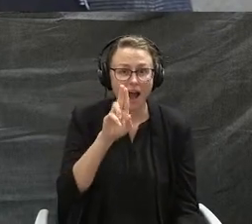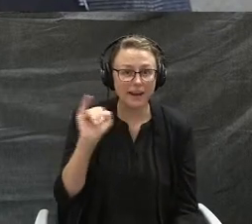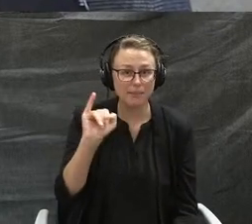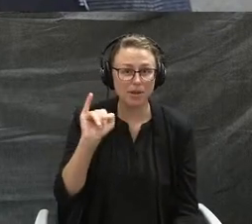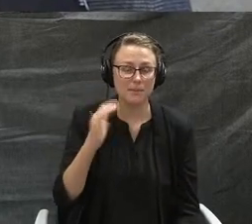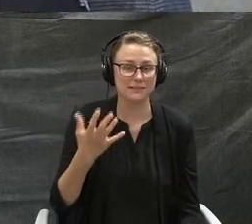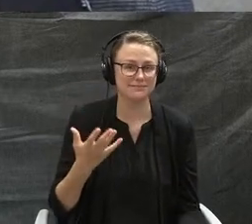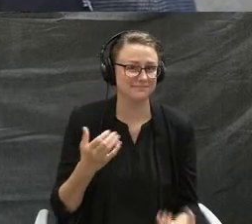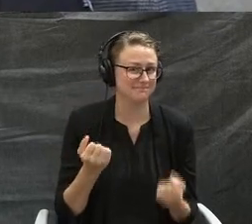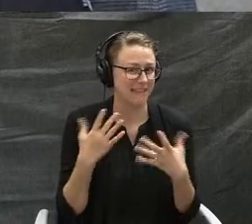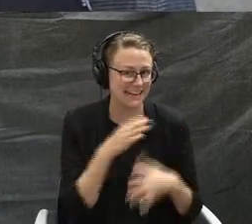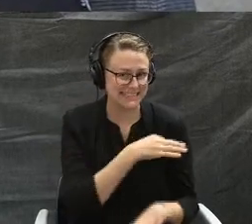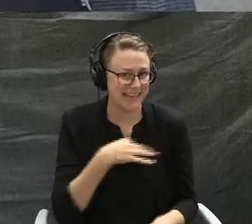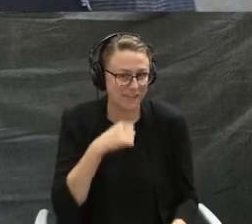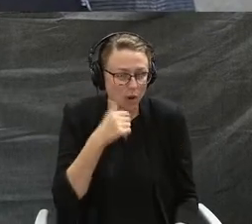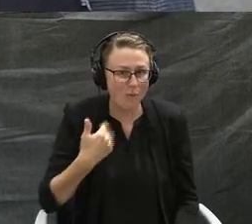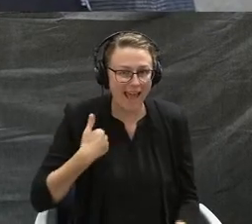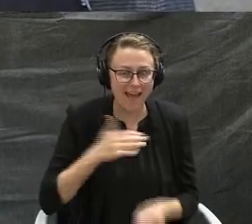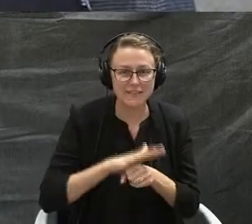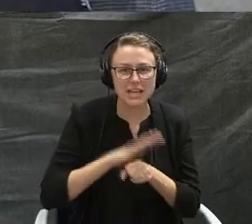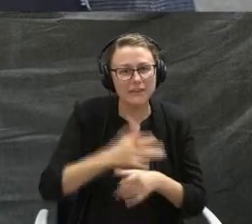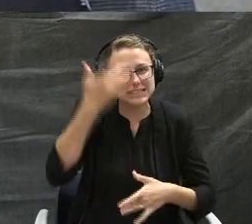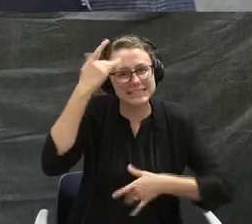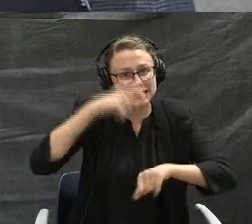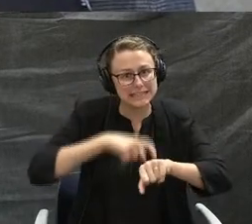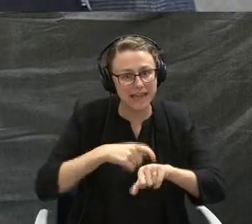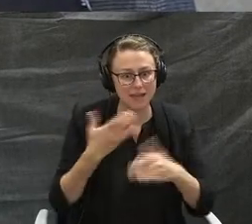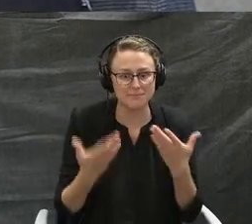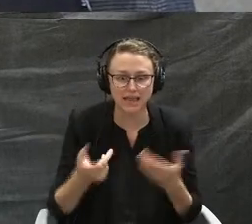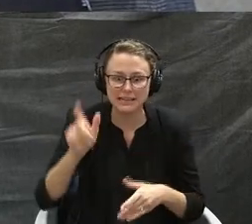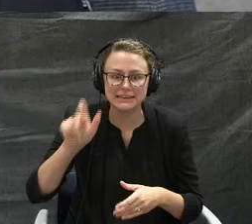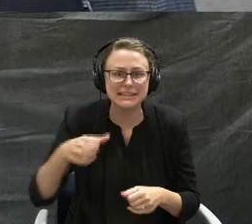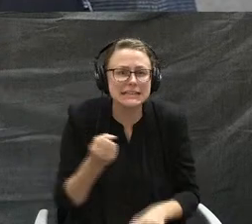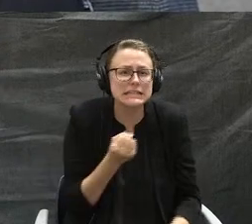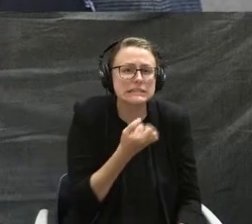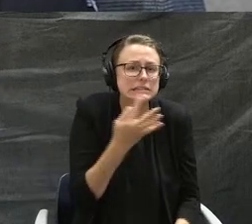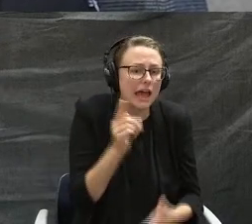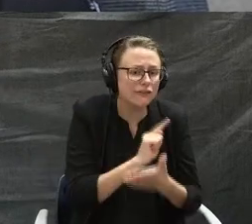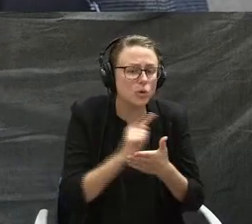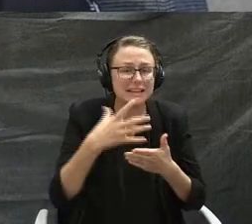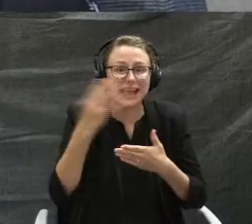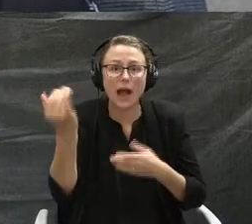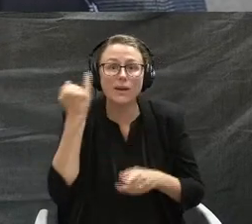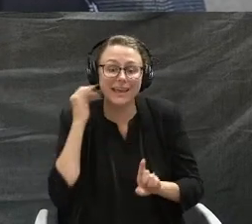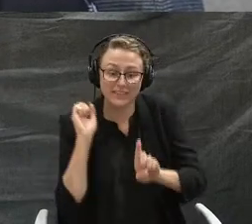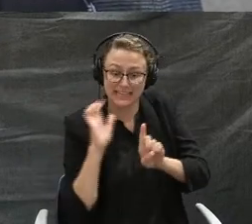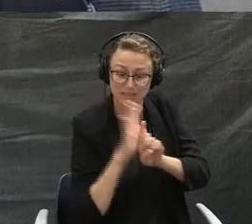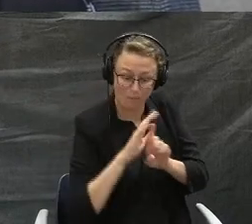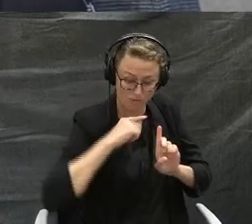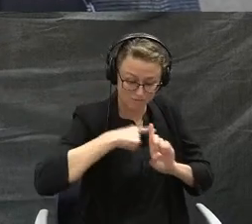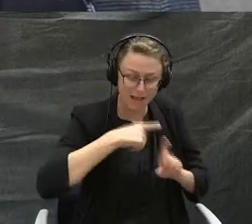time and may possibly need several times of weeks out due to exposure. What if you have symptoms and have to wait